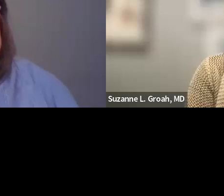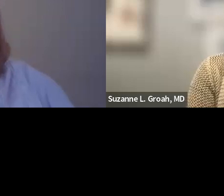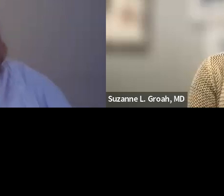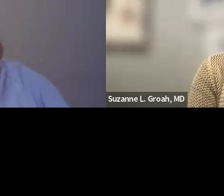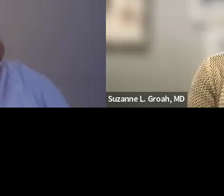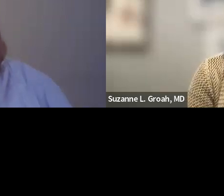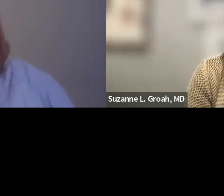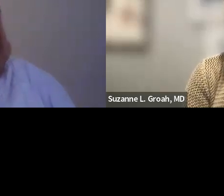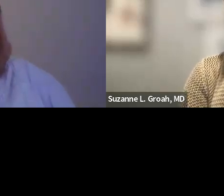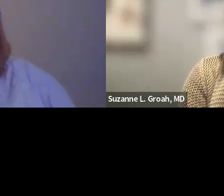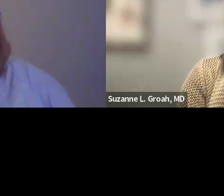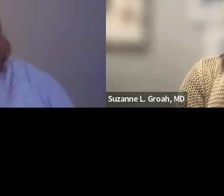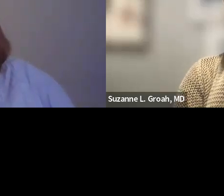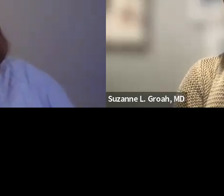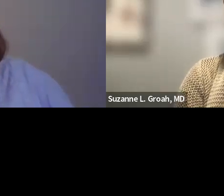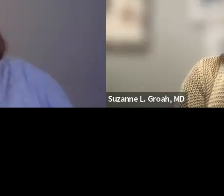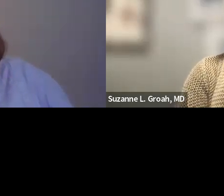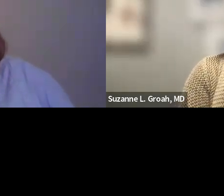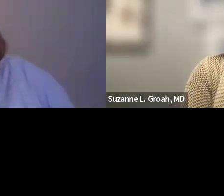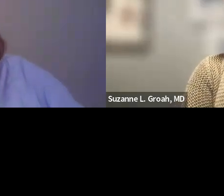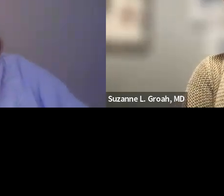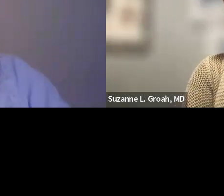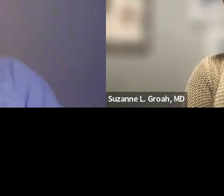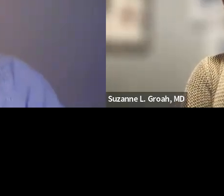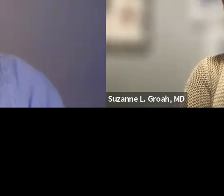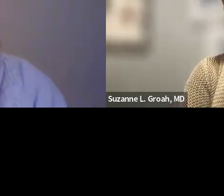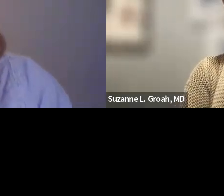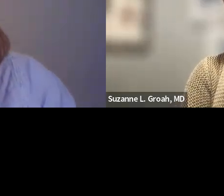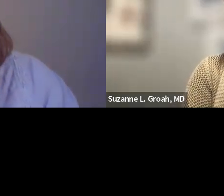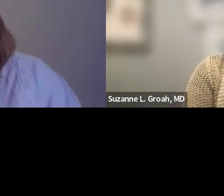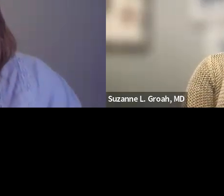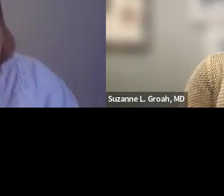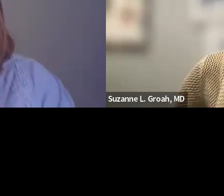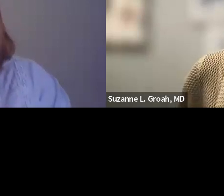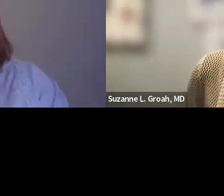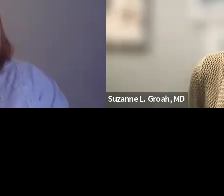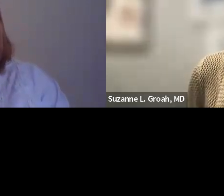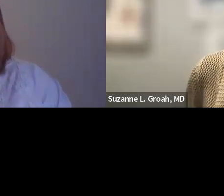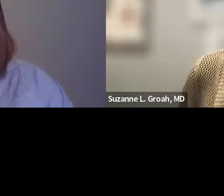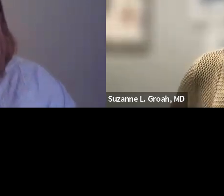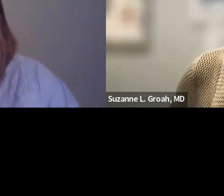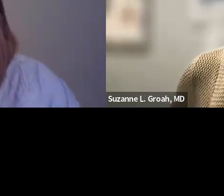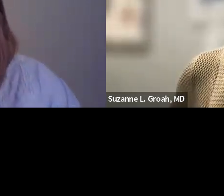Thanks for that nice introduction. It's lovely having you here today. I've been looking so forward to this.